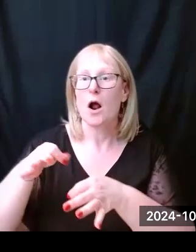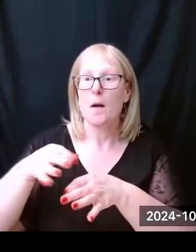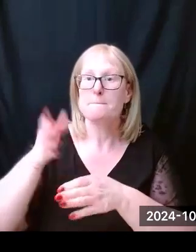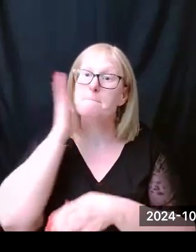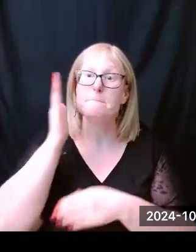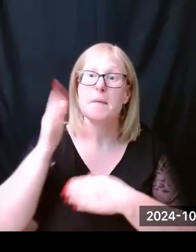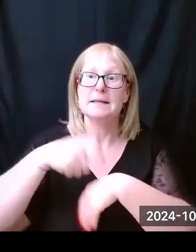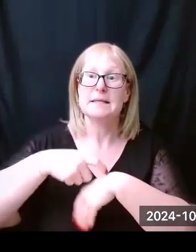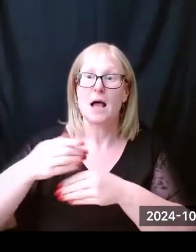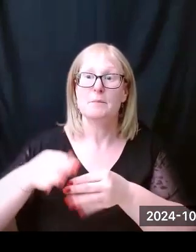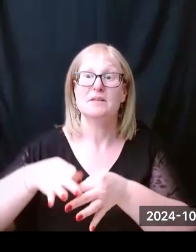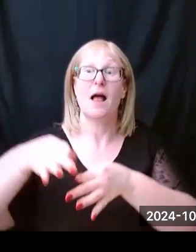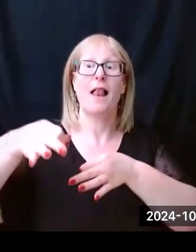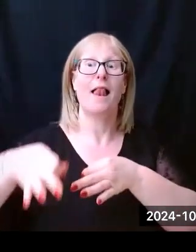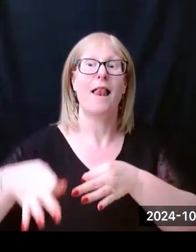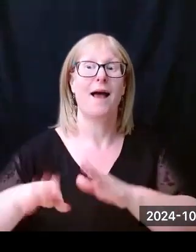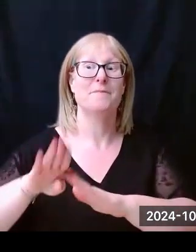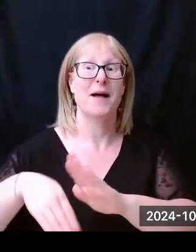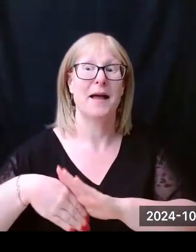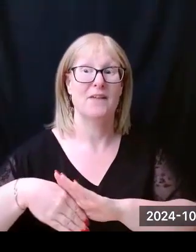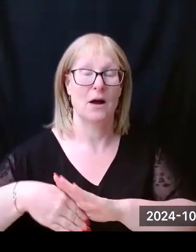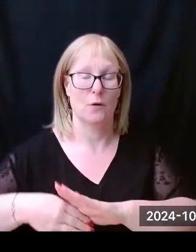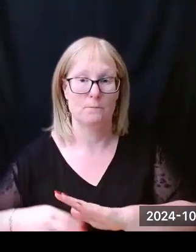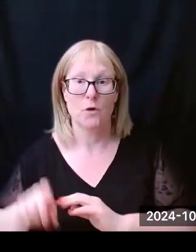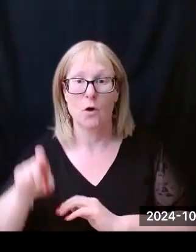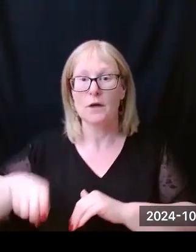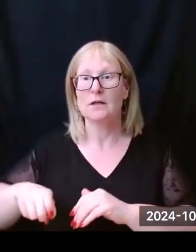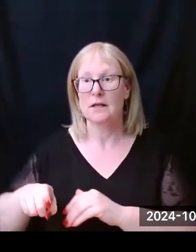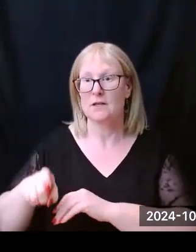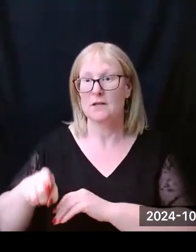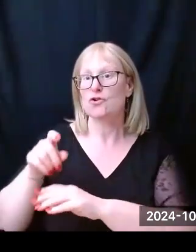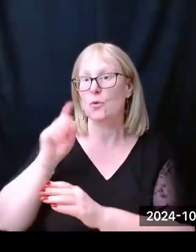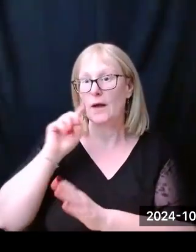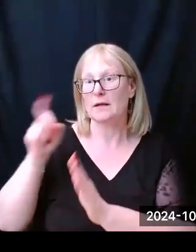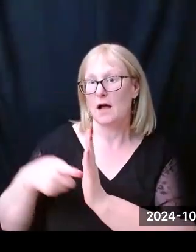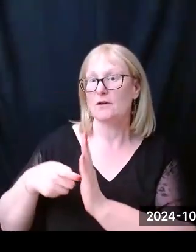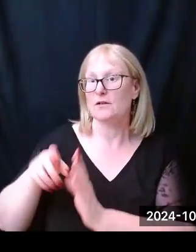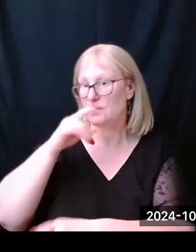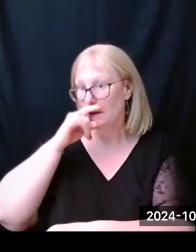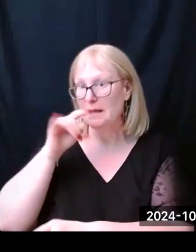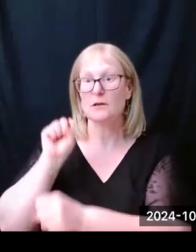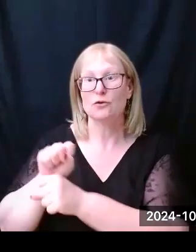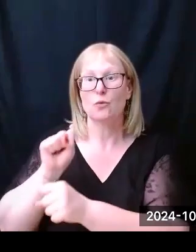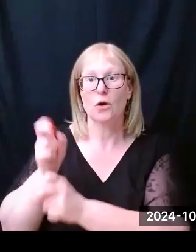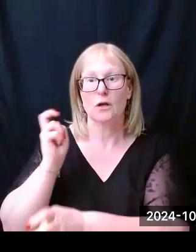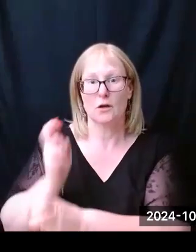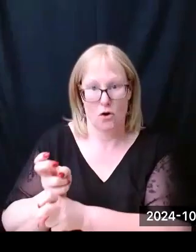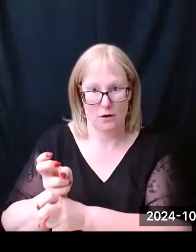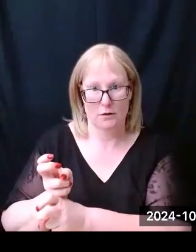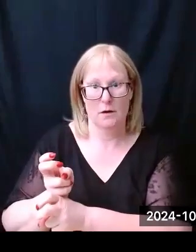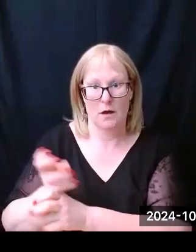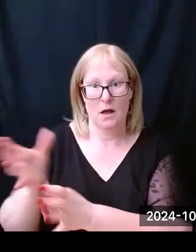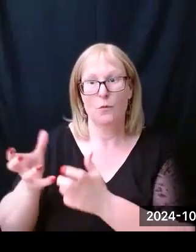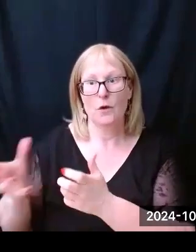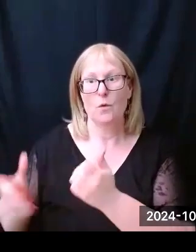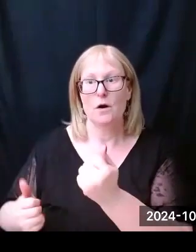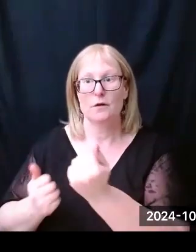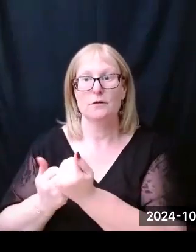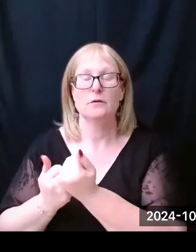Because we want to pick and choose and acknowledge that the child is working hard. And we want to reinforce the fact that they are stepping up to work hard.